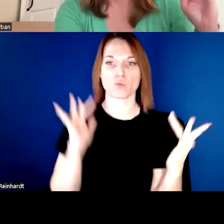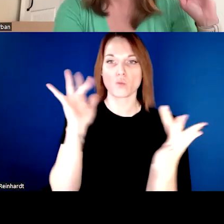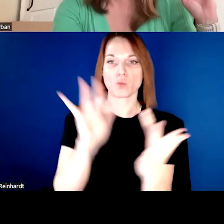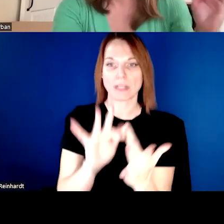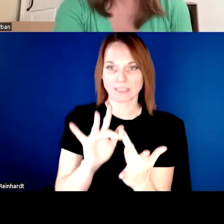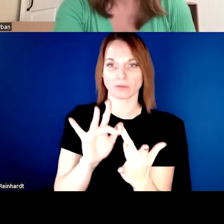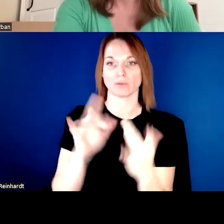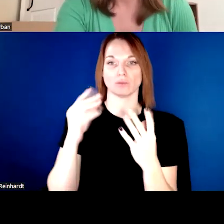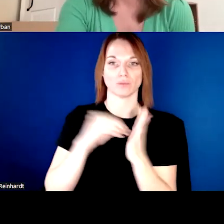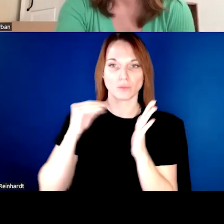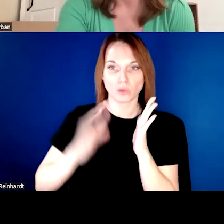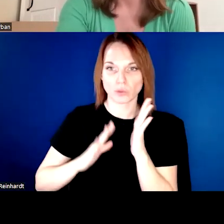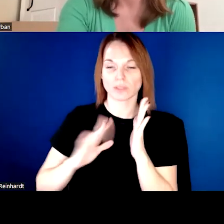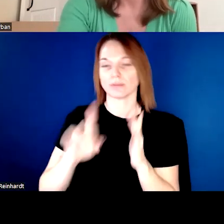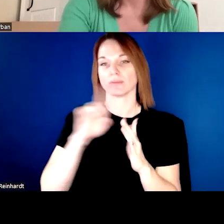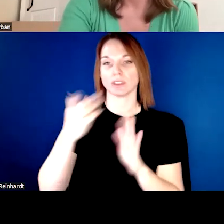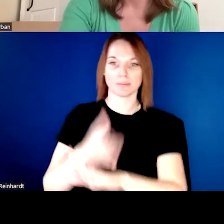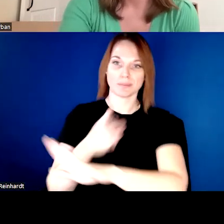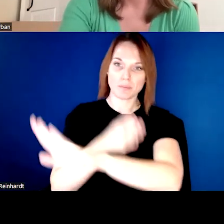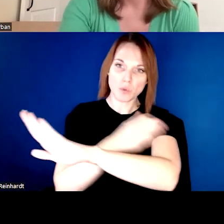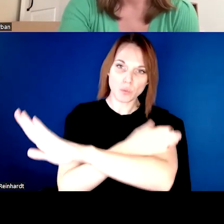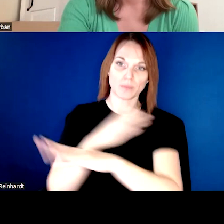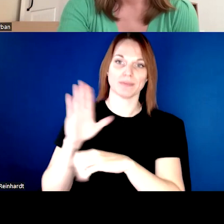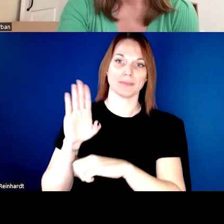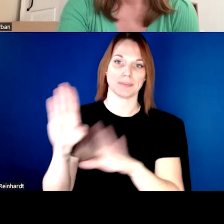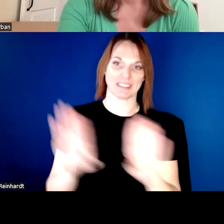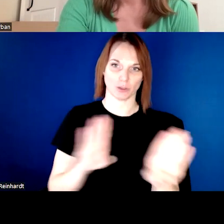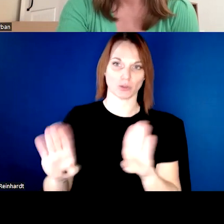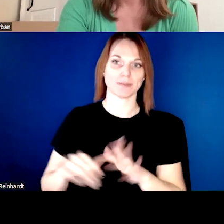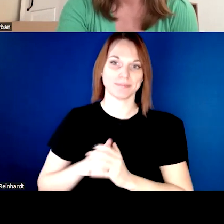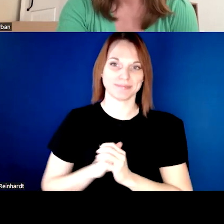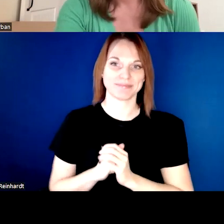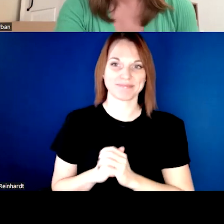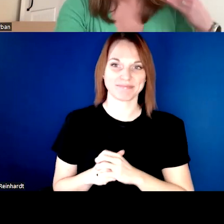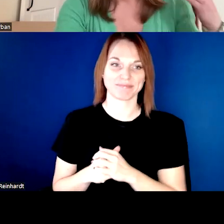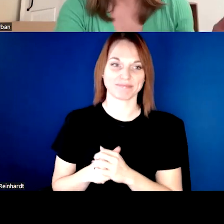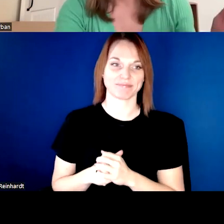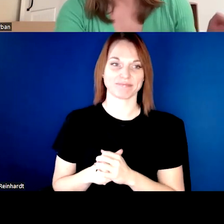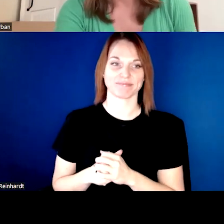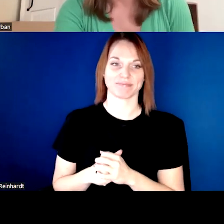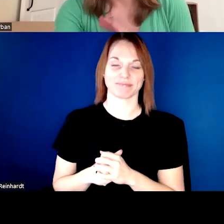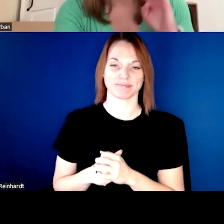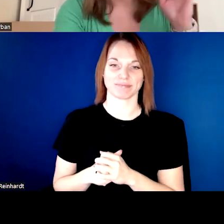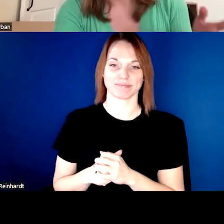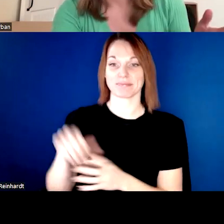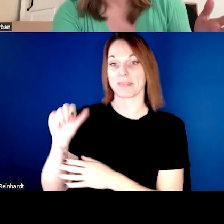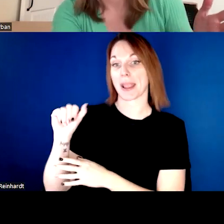and kind of try to improve these behaviors. So Amy talked a lot about what financial